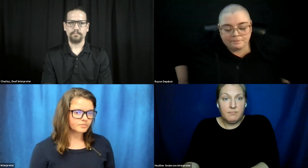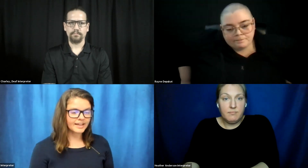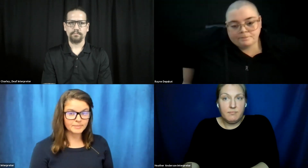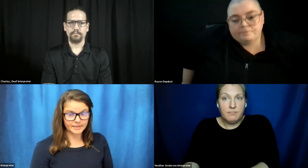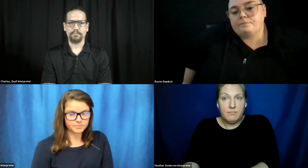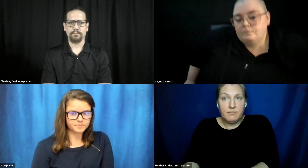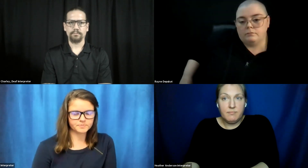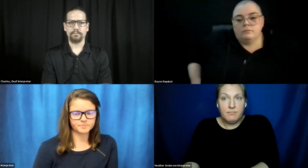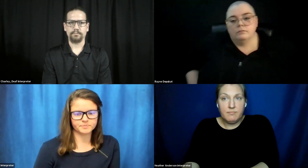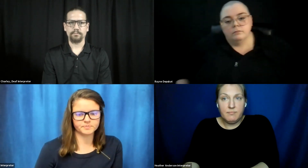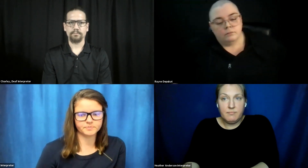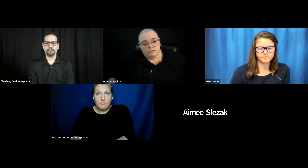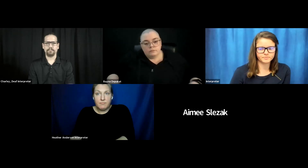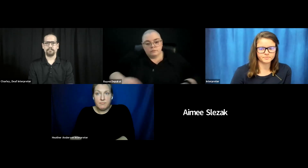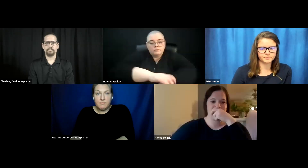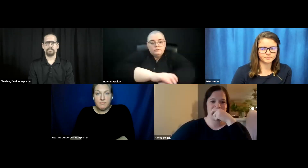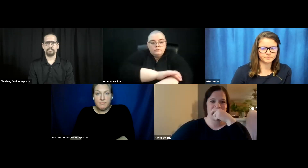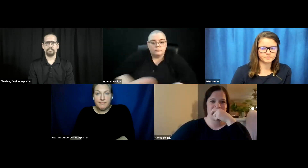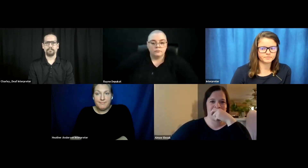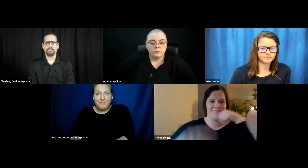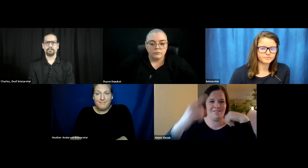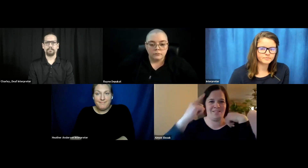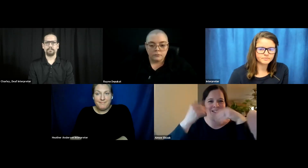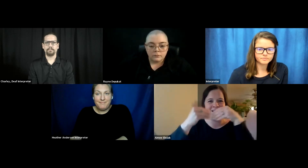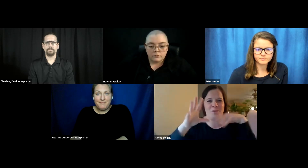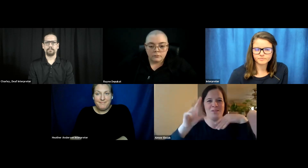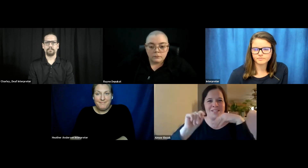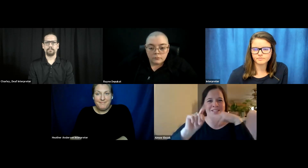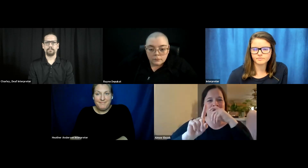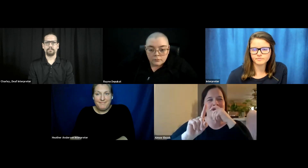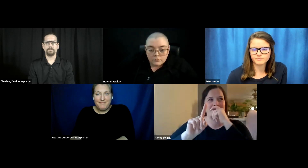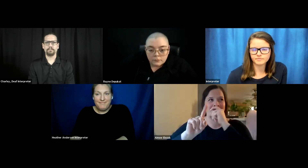Amy.